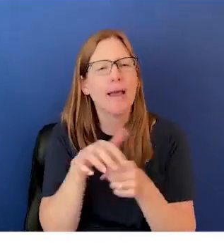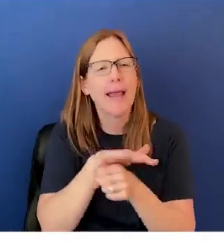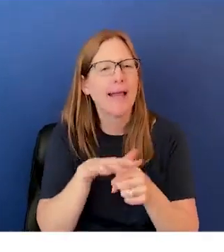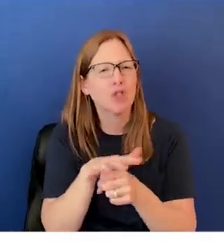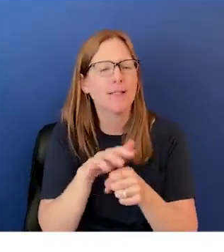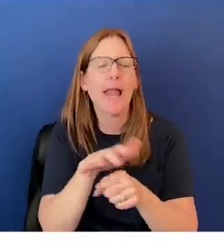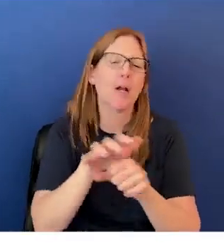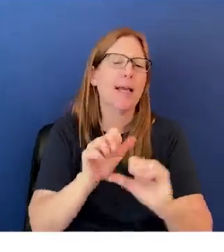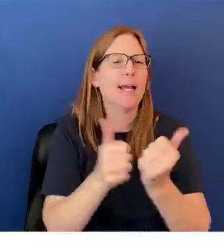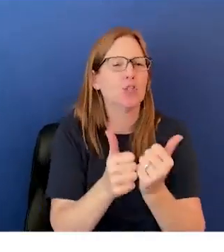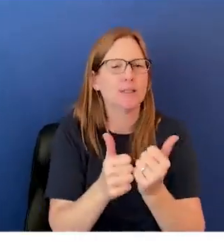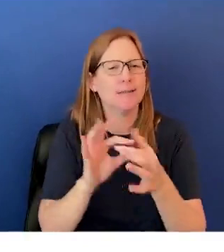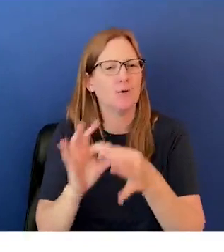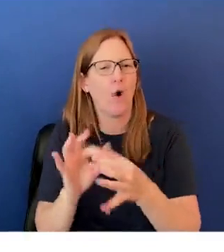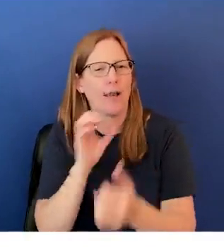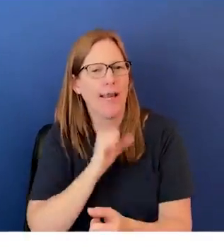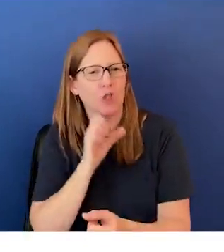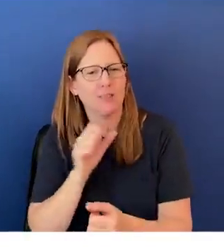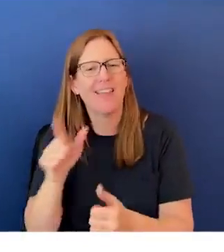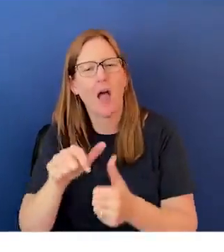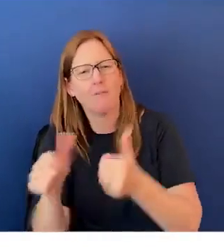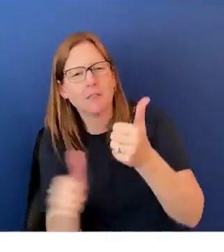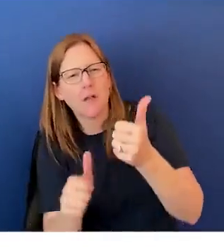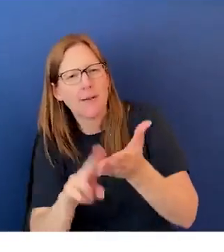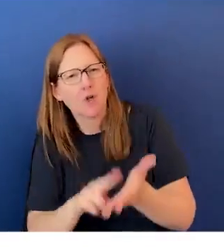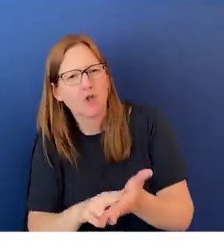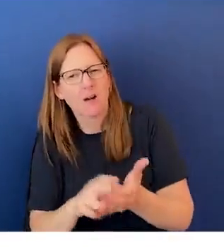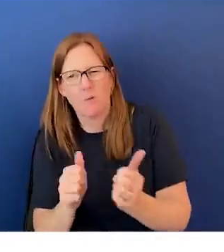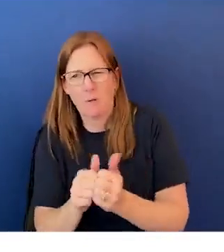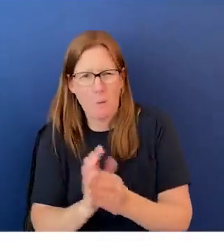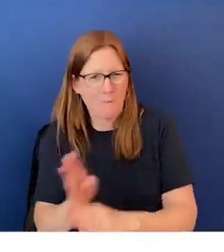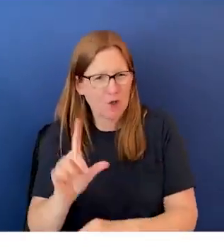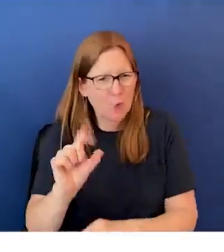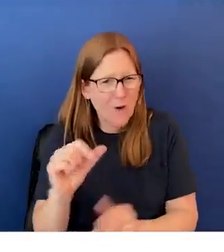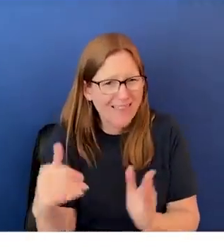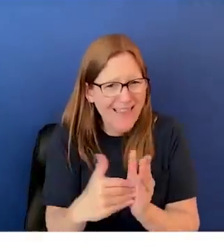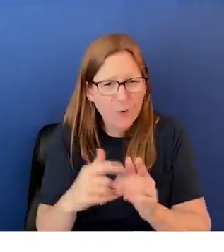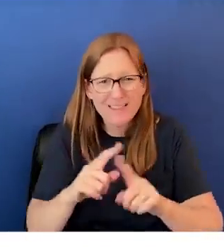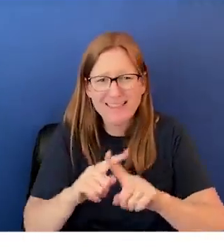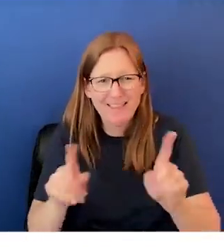they sell contracts with over 20,000 community-based organizations. And some of those include home care agencies.